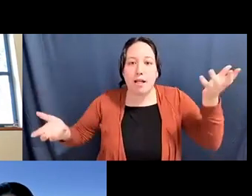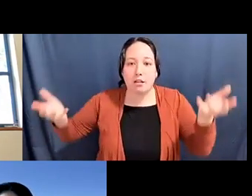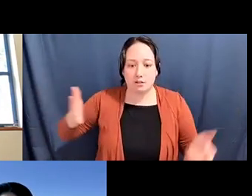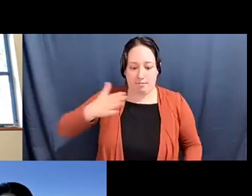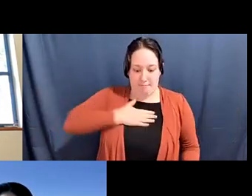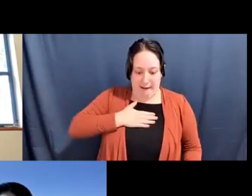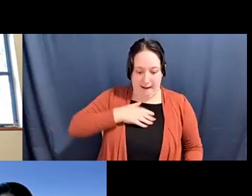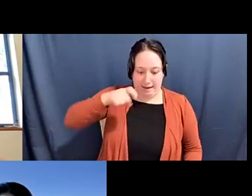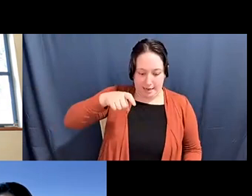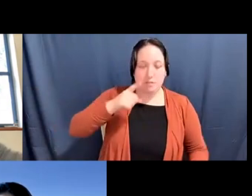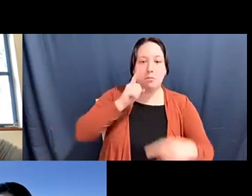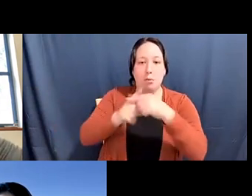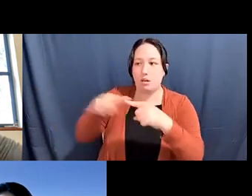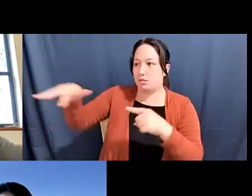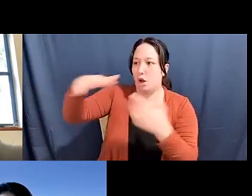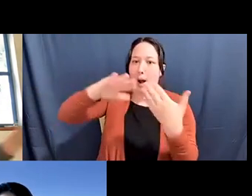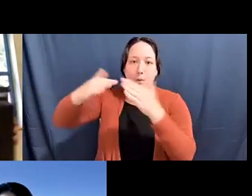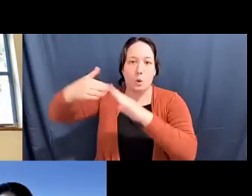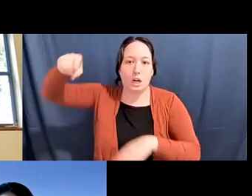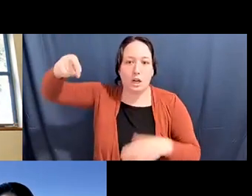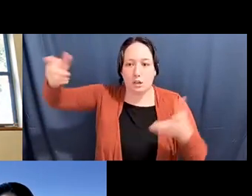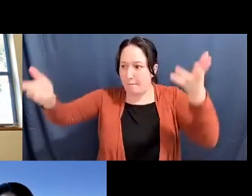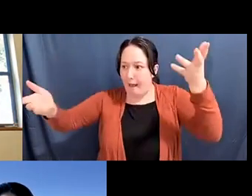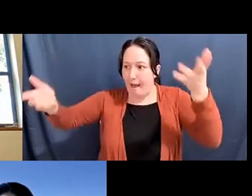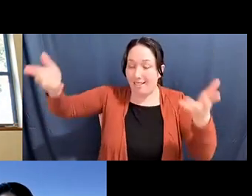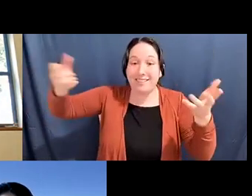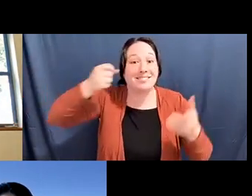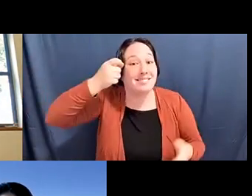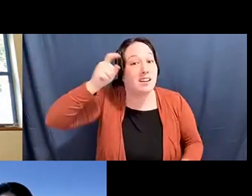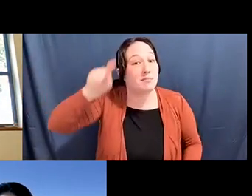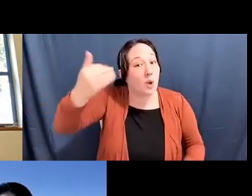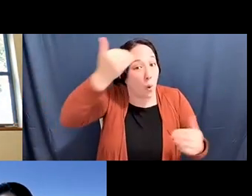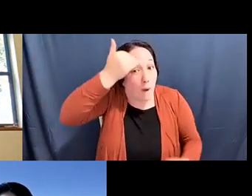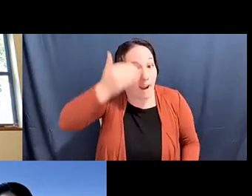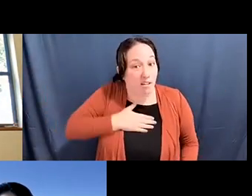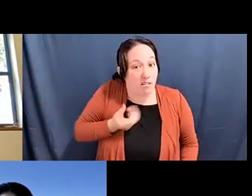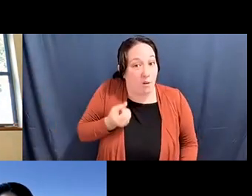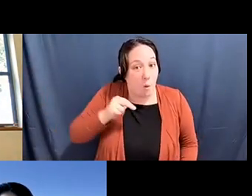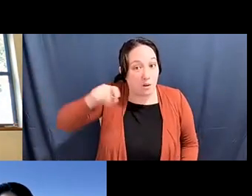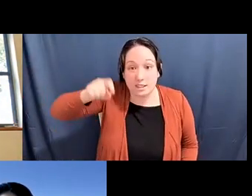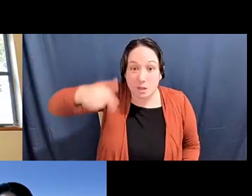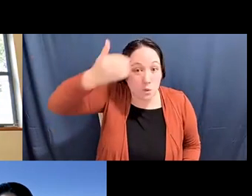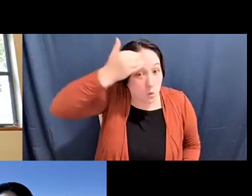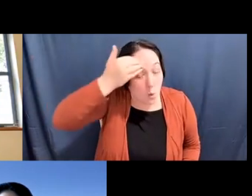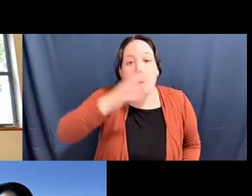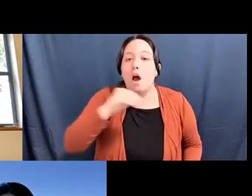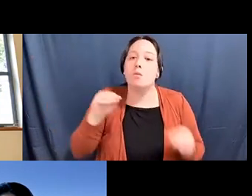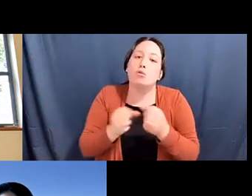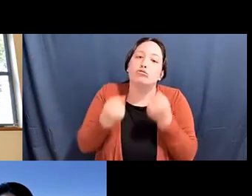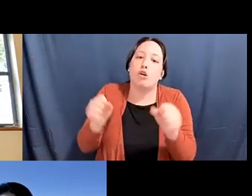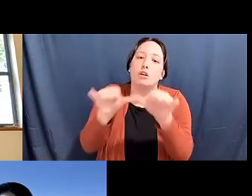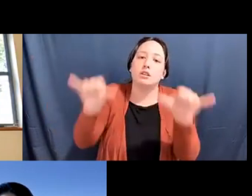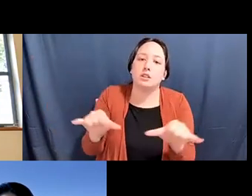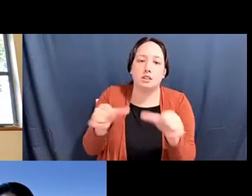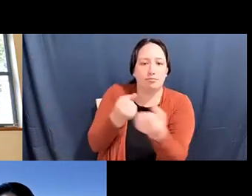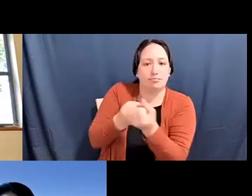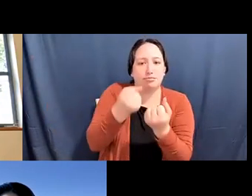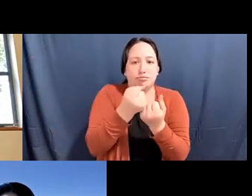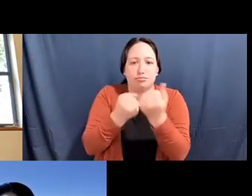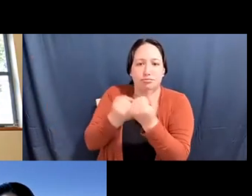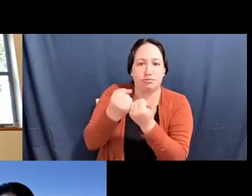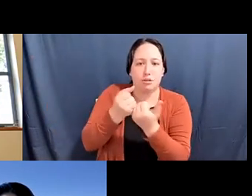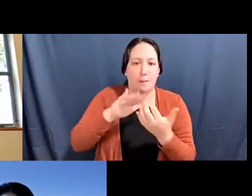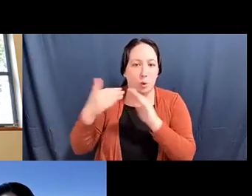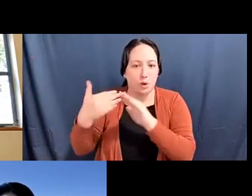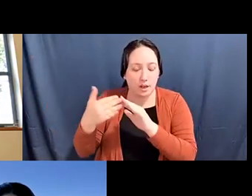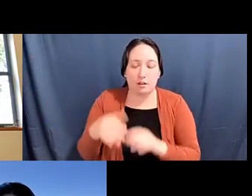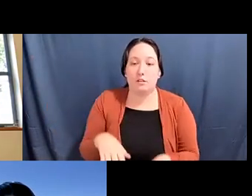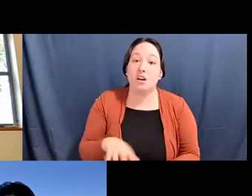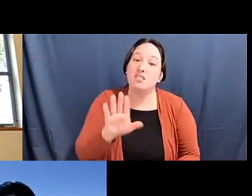Alex Tom he/him: But this requires us to be aware of our needs and to have much stronger systems of Community support. So this tendency, now I've fall prey of this all the time,